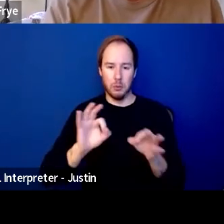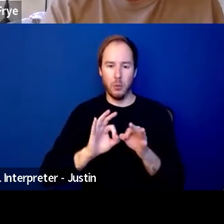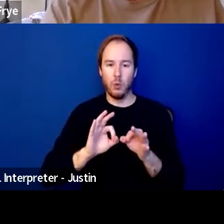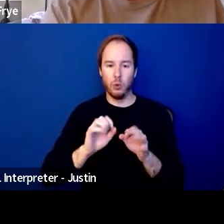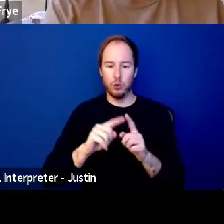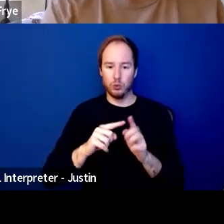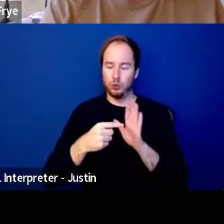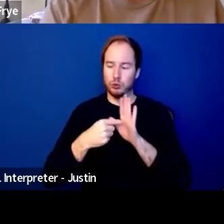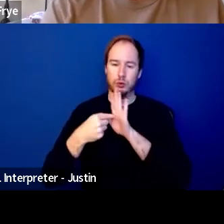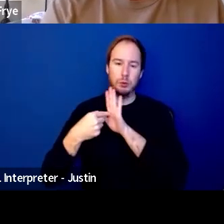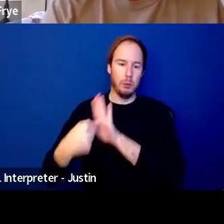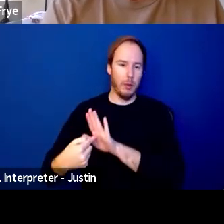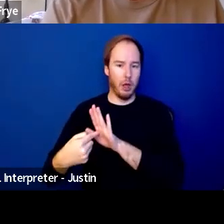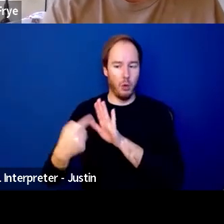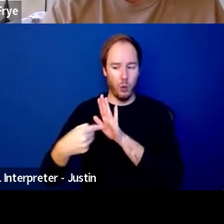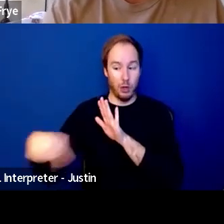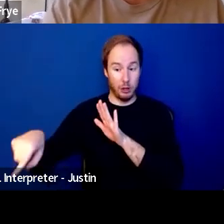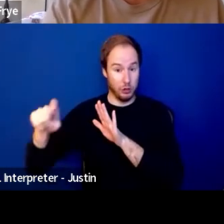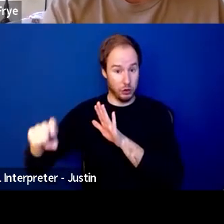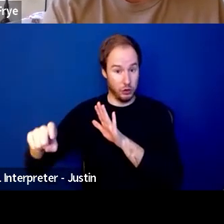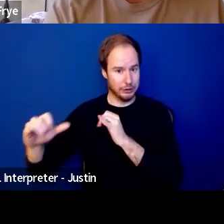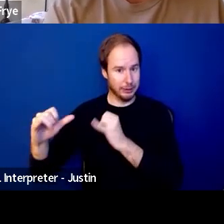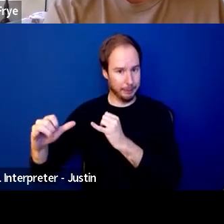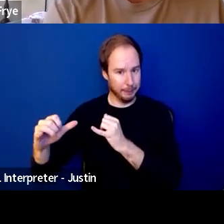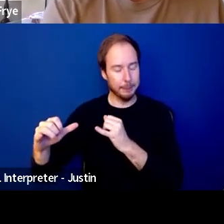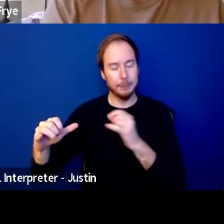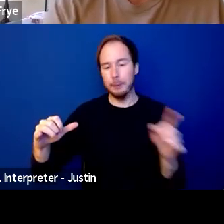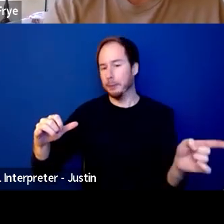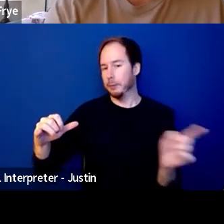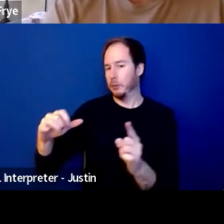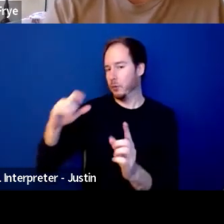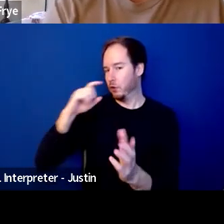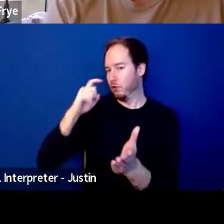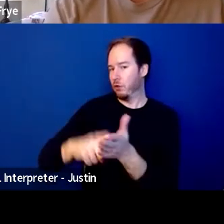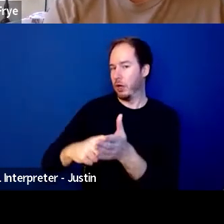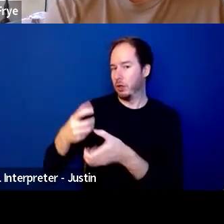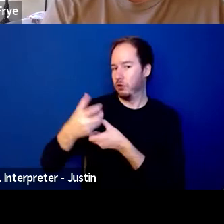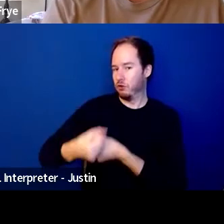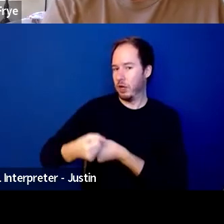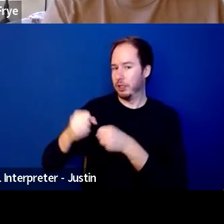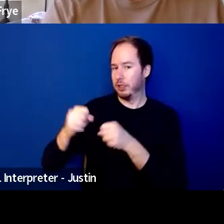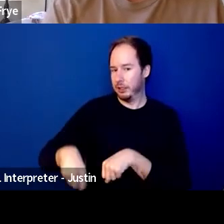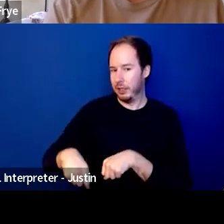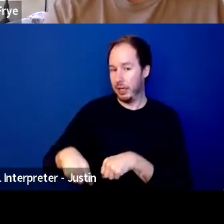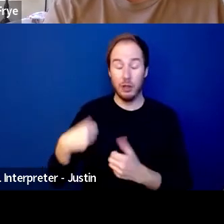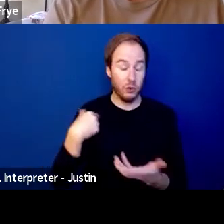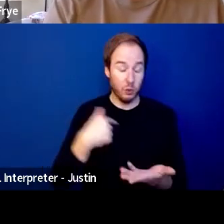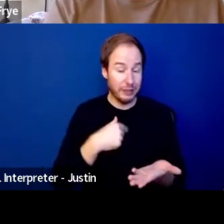of what we all can do. (Liz chuckles) We've seen also sort of